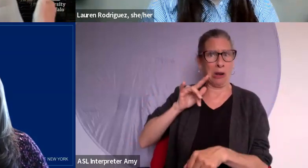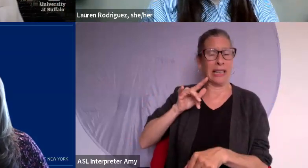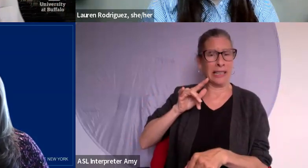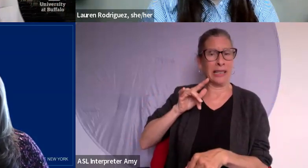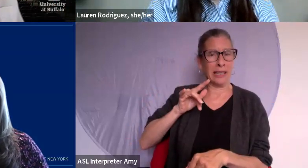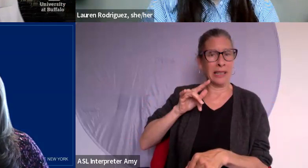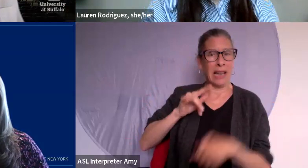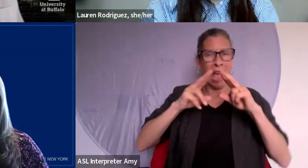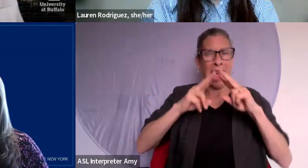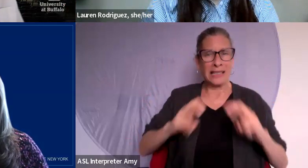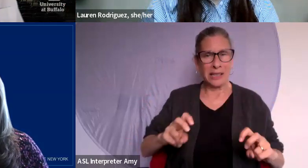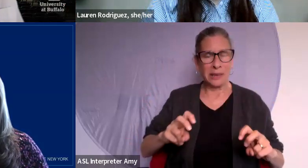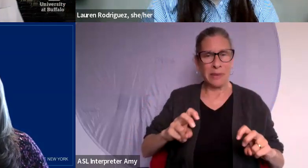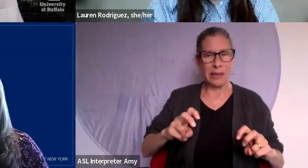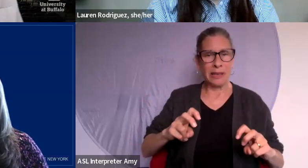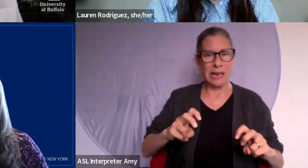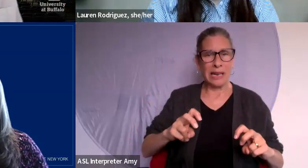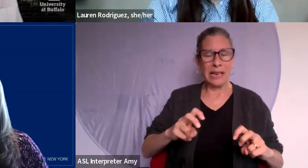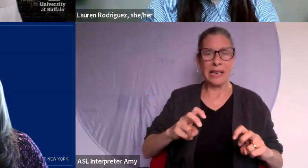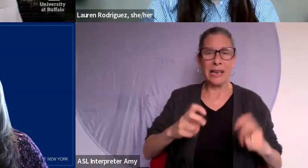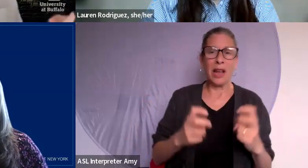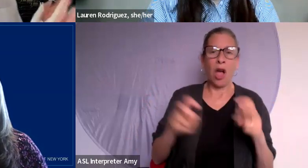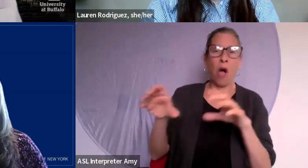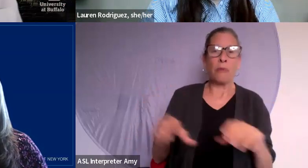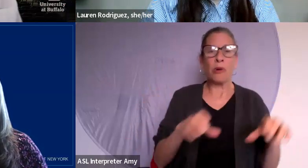accessibility conformance report, which is the completed